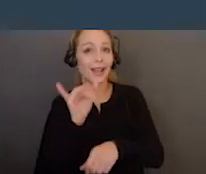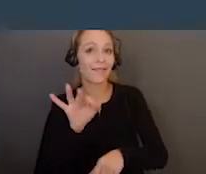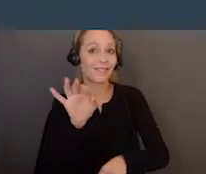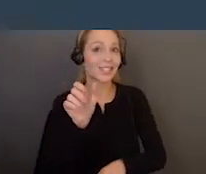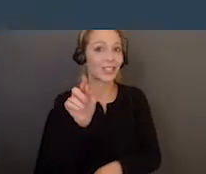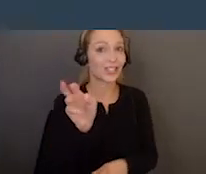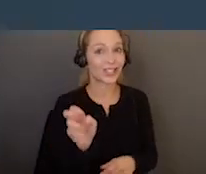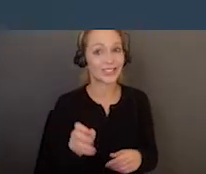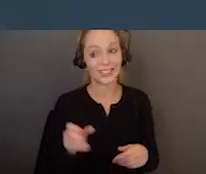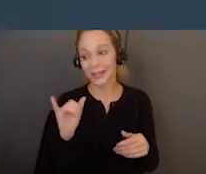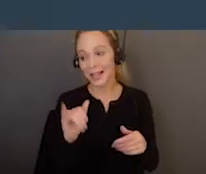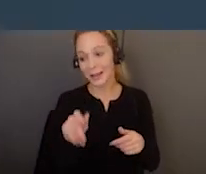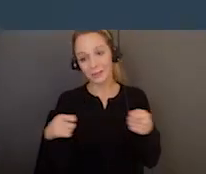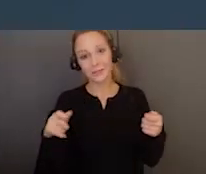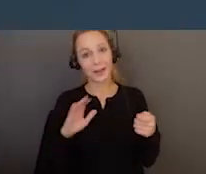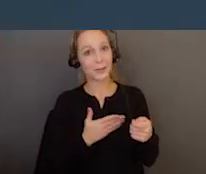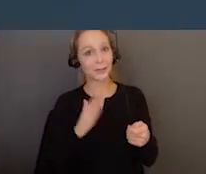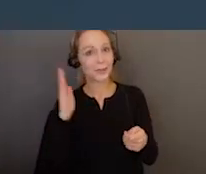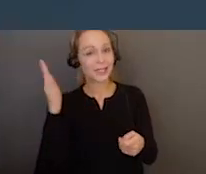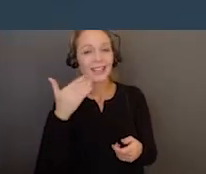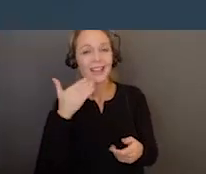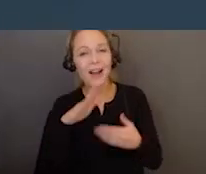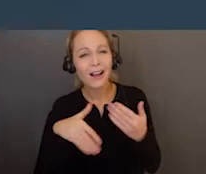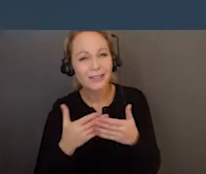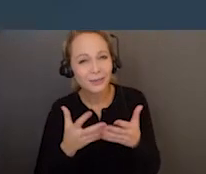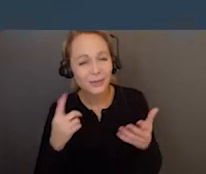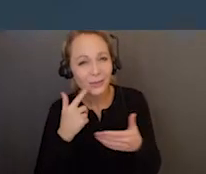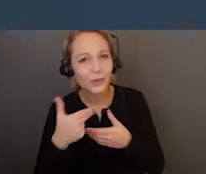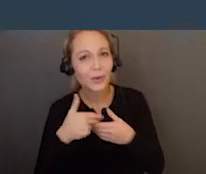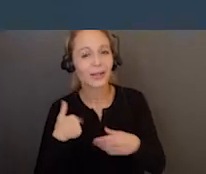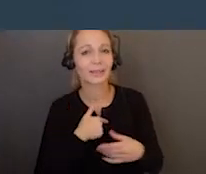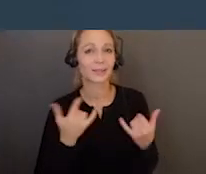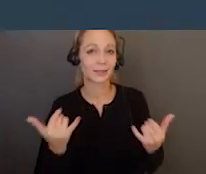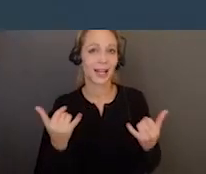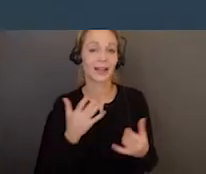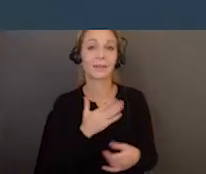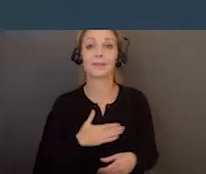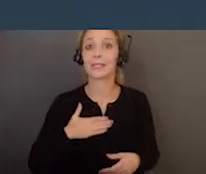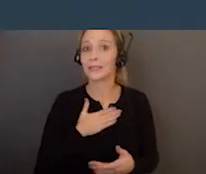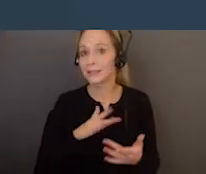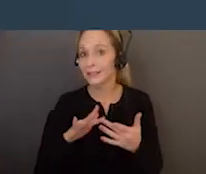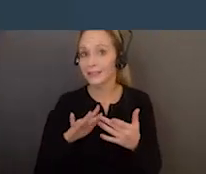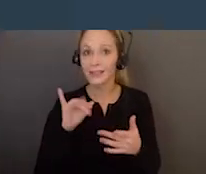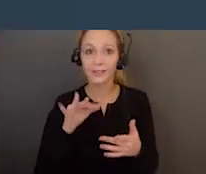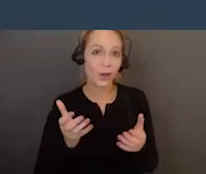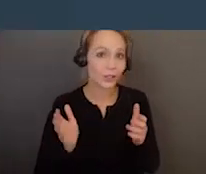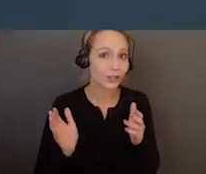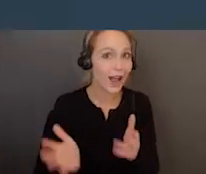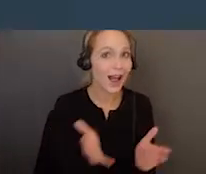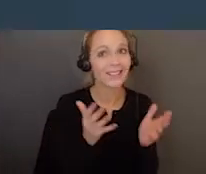SO THAT WRAPS UP OUR PRESENTATION. THANK YOU ALL SO MUCH FOR JOINING US TODAY. PLEASE GET IN TOUCH IF YOU WANT TO CHAT, TALK ABOUT THE